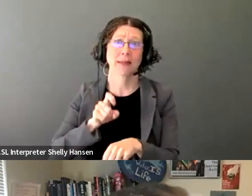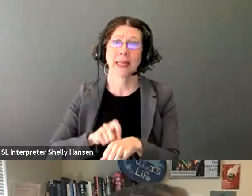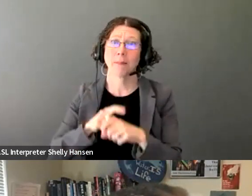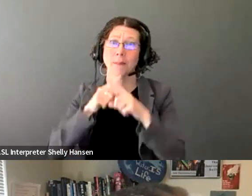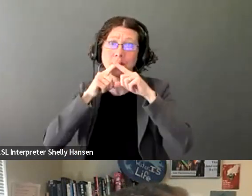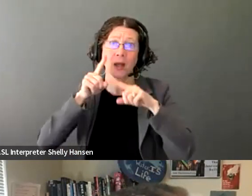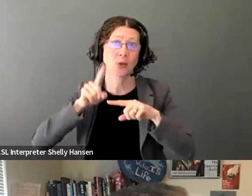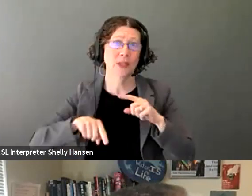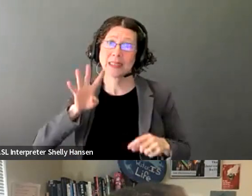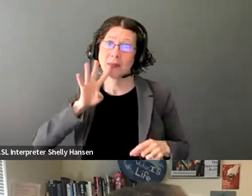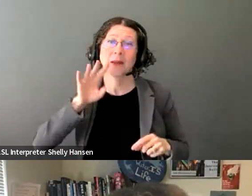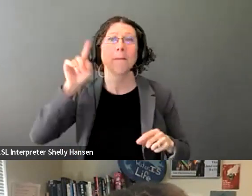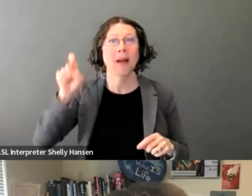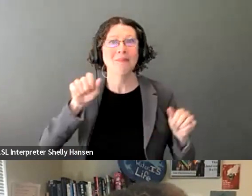to be able to speak to direct.